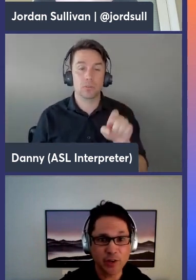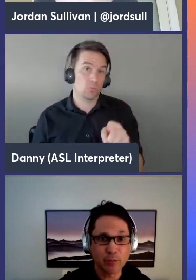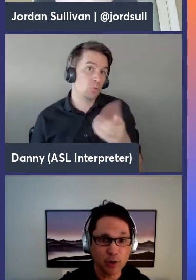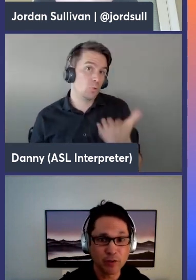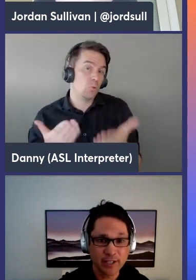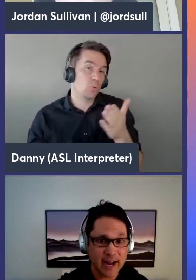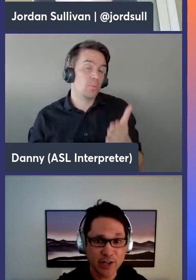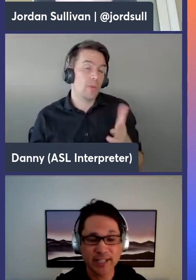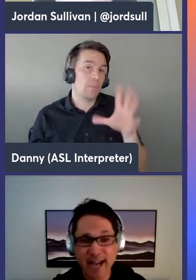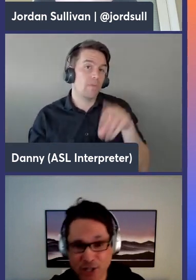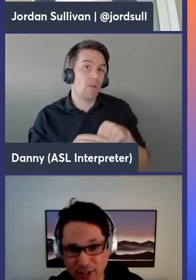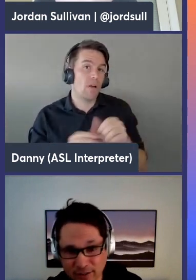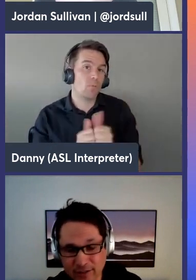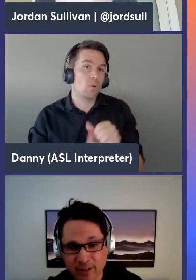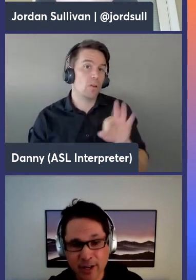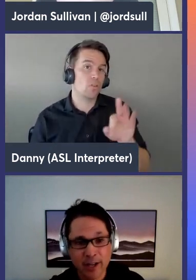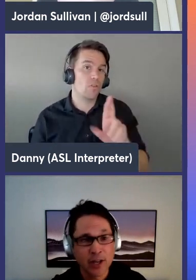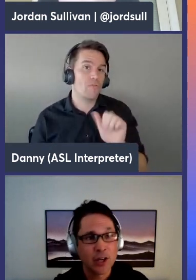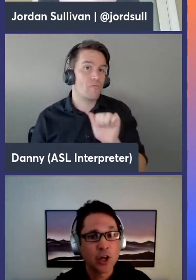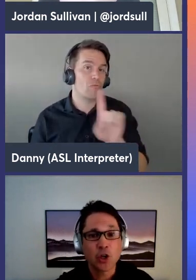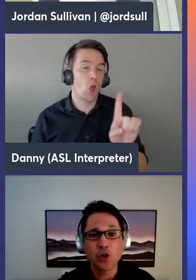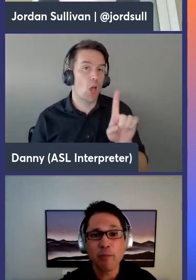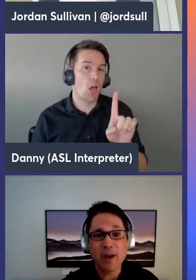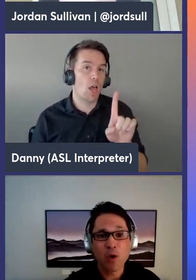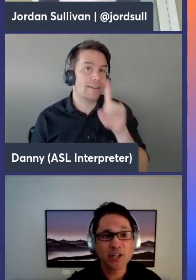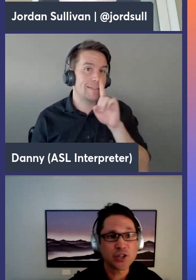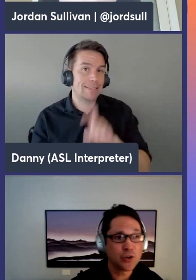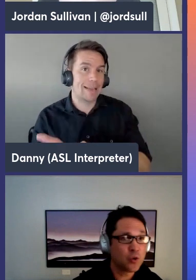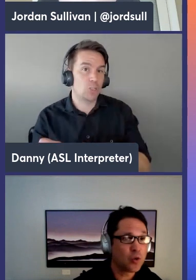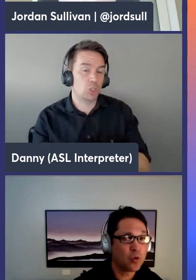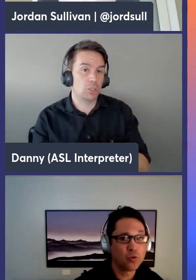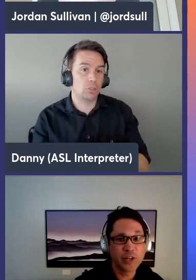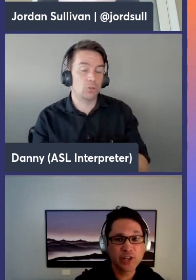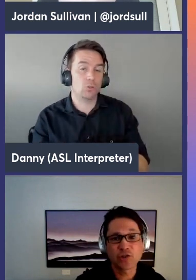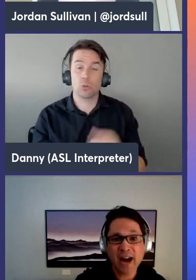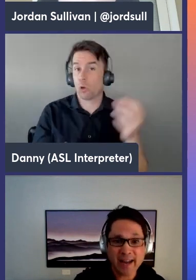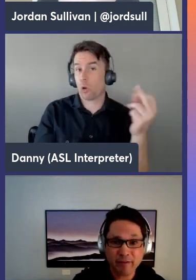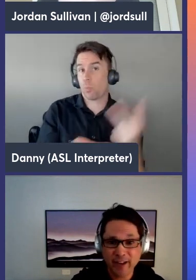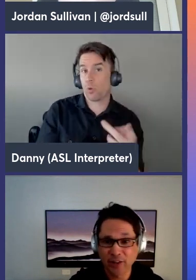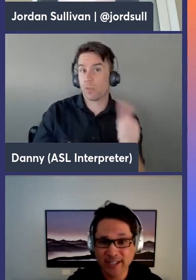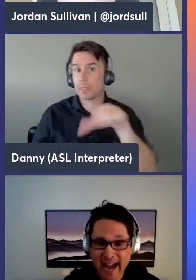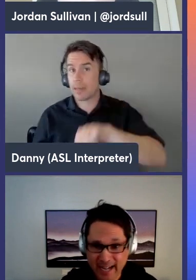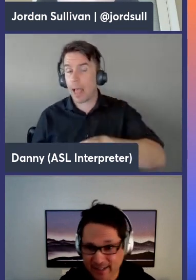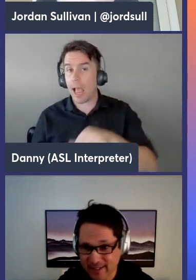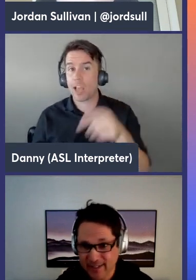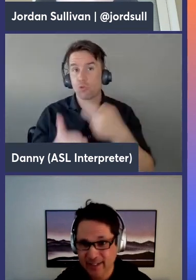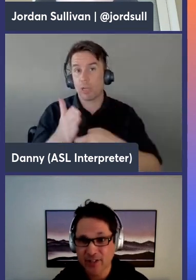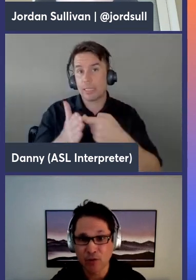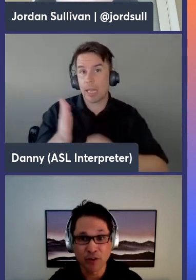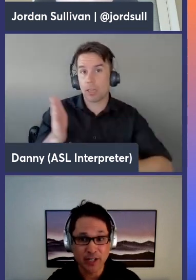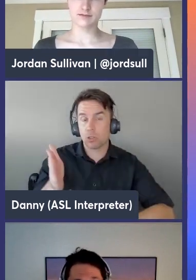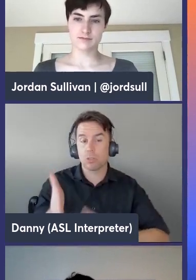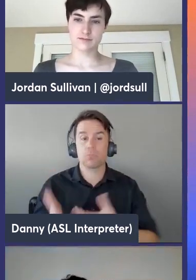you can approve or deny a transaction. You may want to retry failed tasks. So for example,